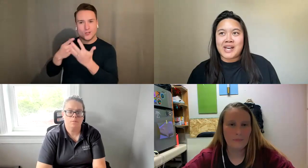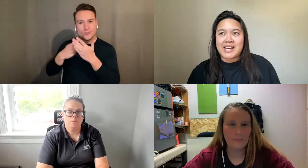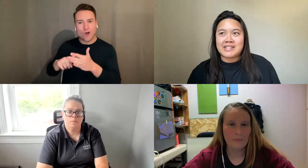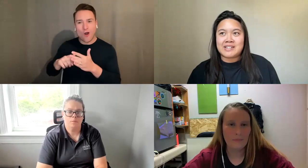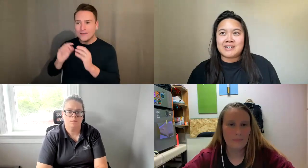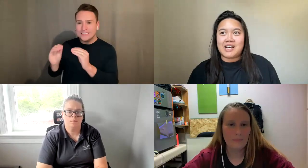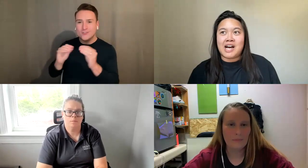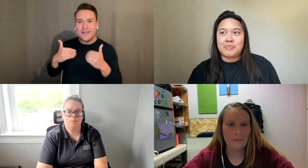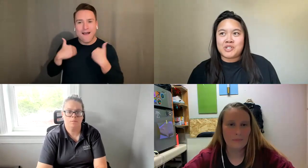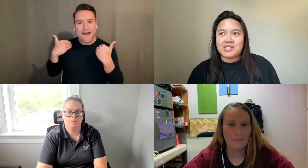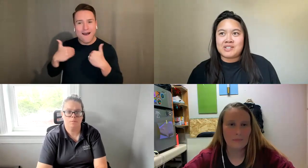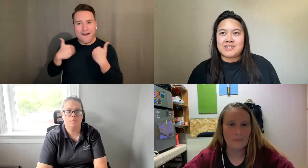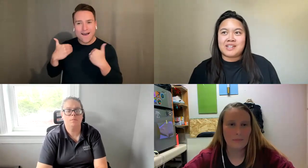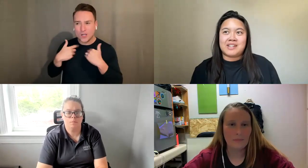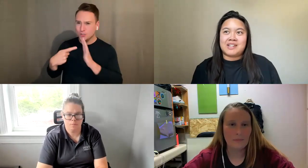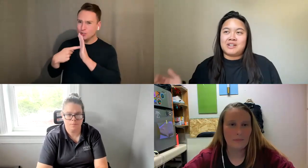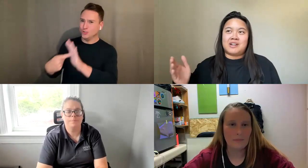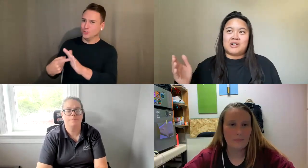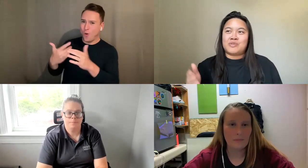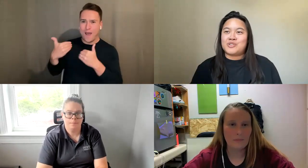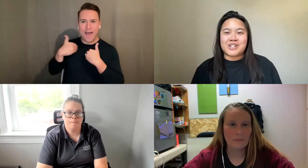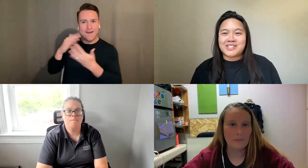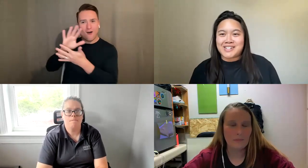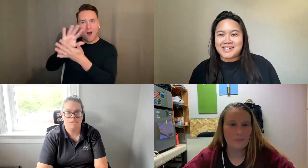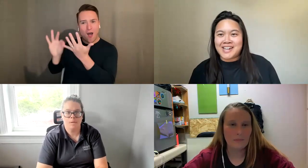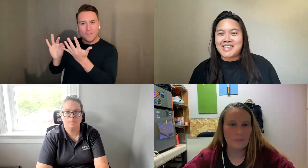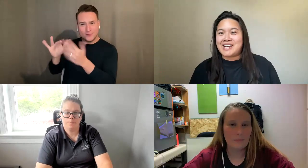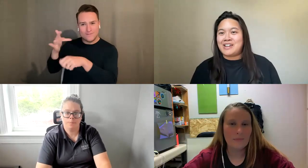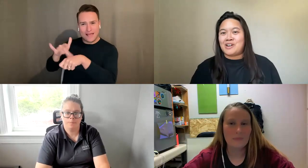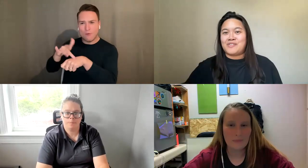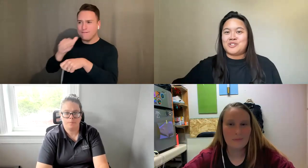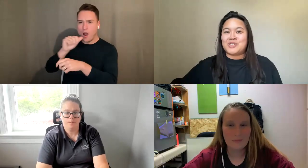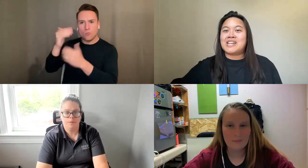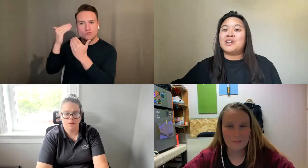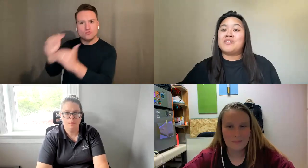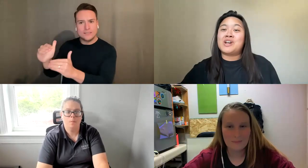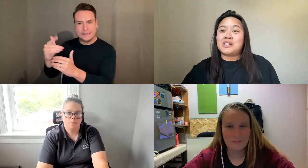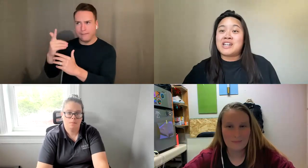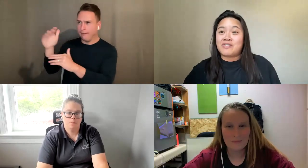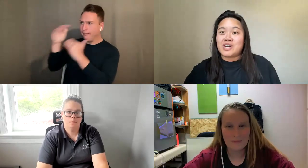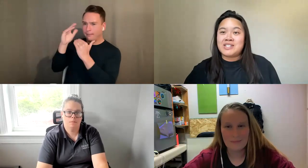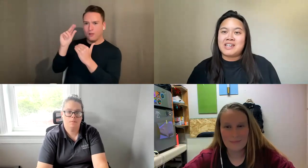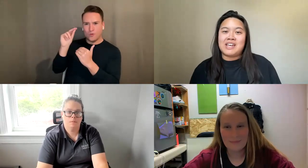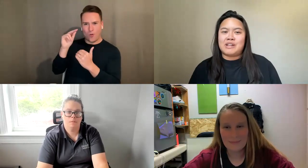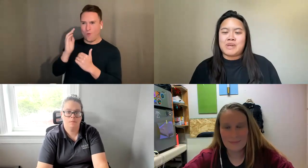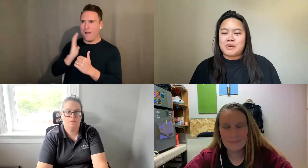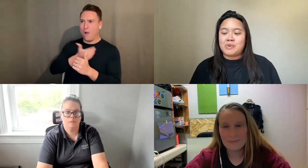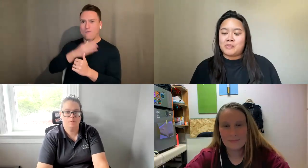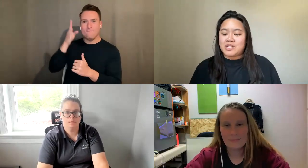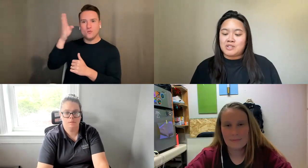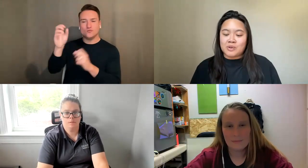that option s aren't restricted and our futures can look very different than maybe what we